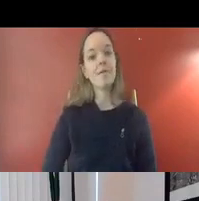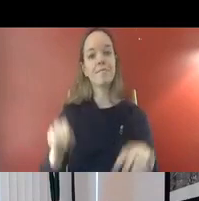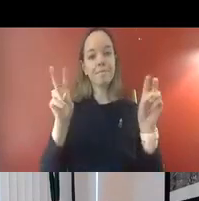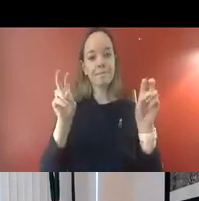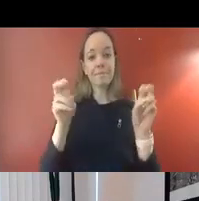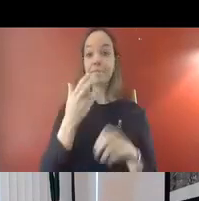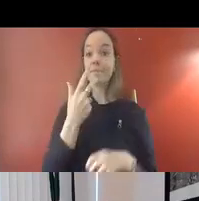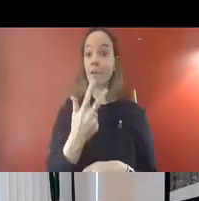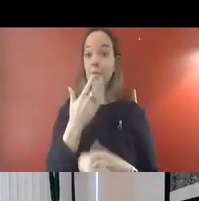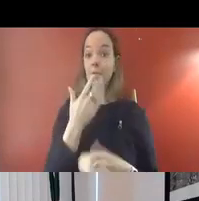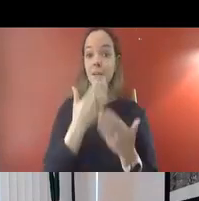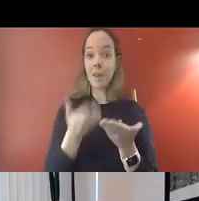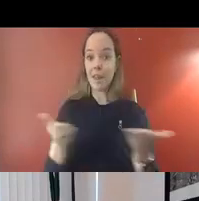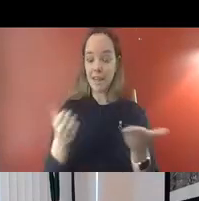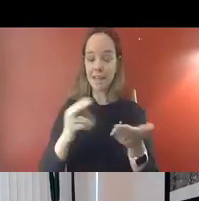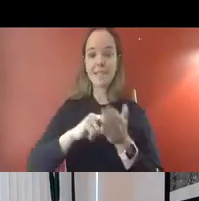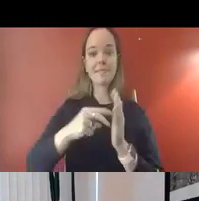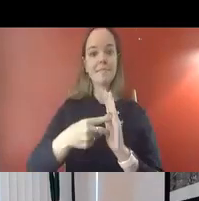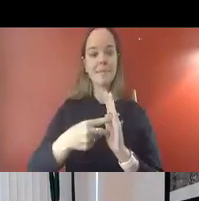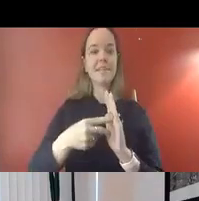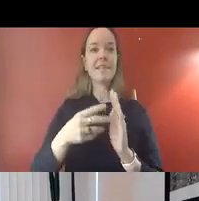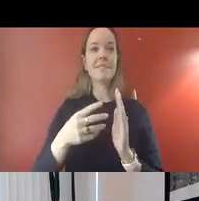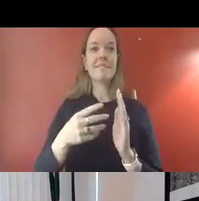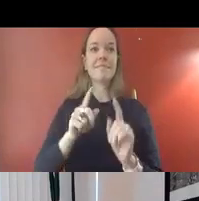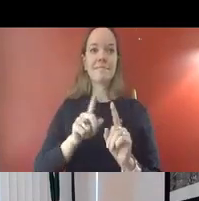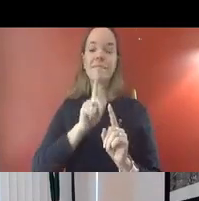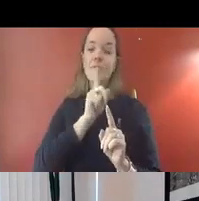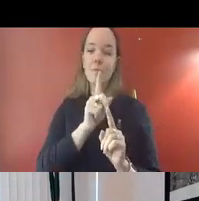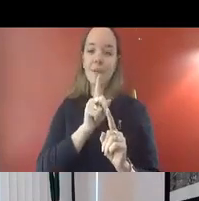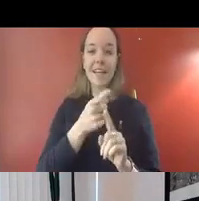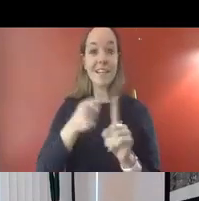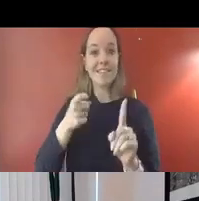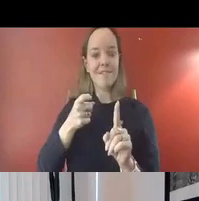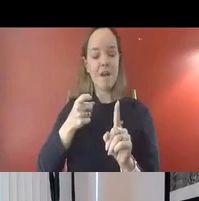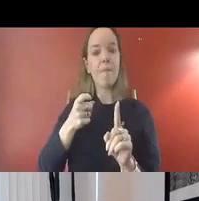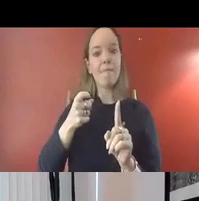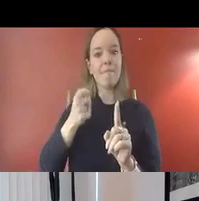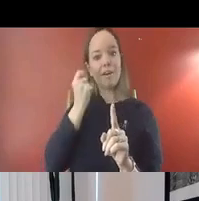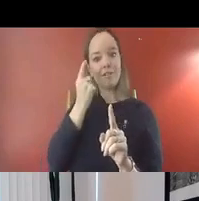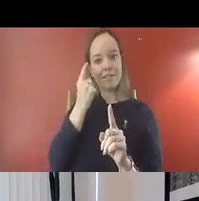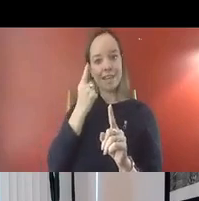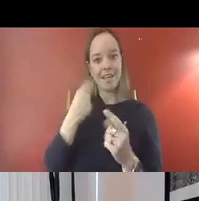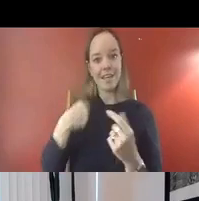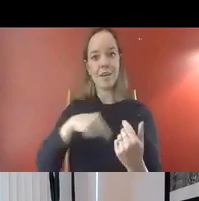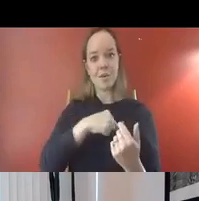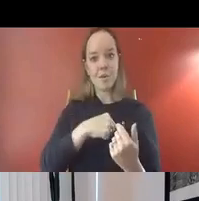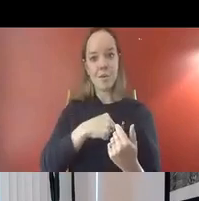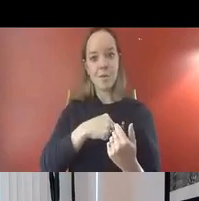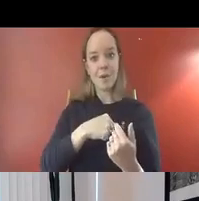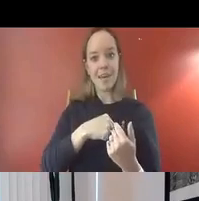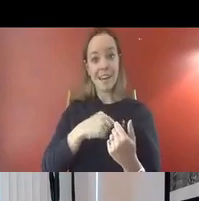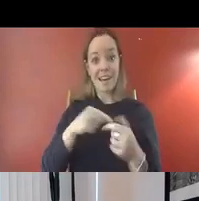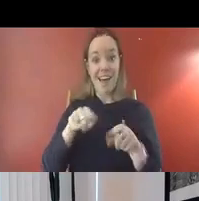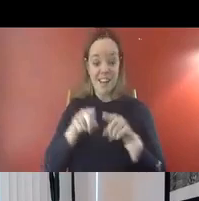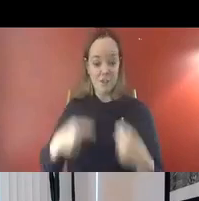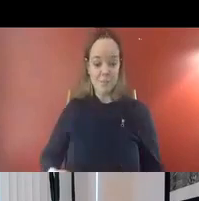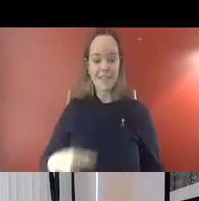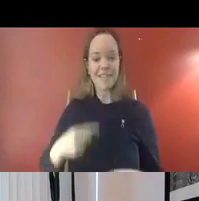on the fact that we are hardwired as practice of three goods things is based humans to remember the negative things on the fact that we are hardwired as that happen day to day. And it's actually humans to remember the negative things